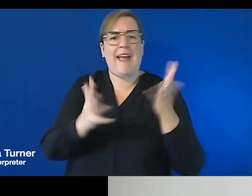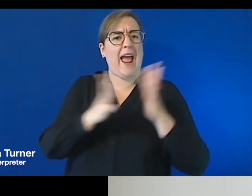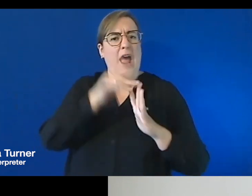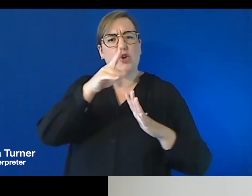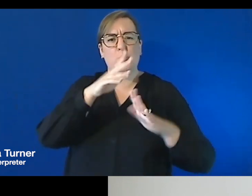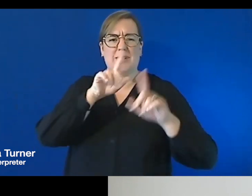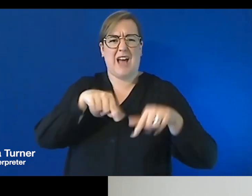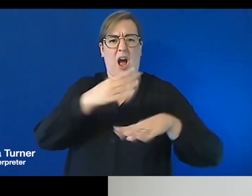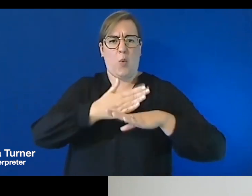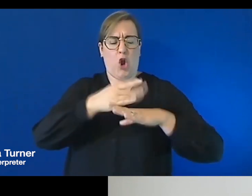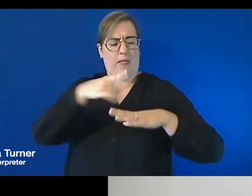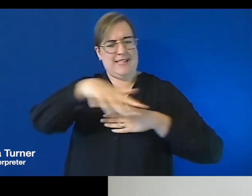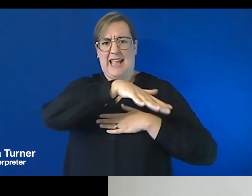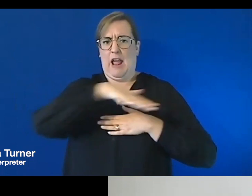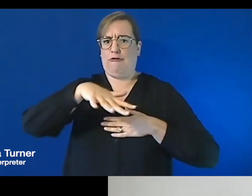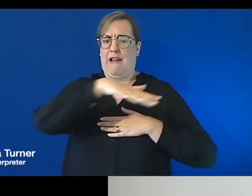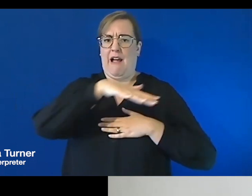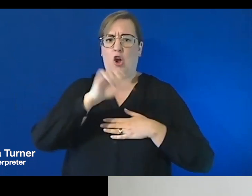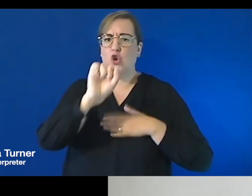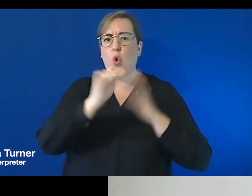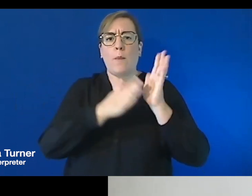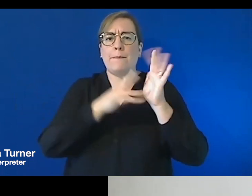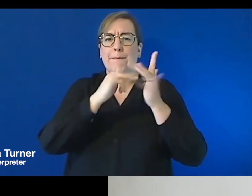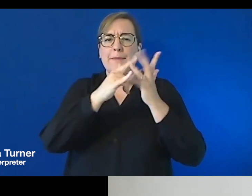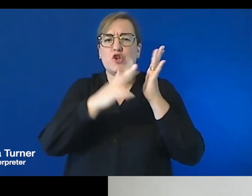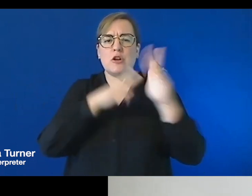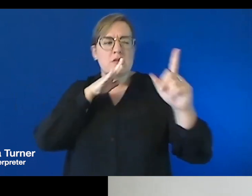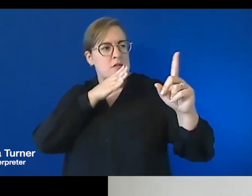what was your mission and what really drove you to become so passionate about AI and ethics.